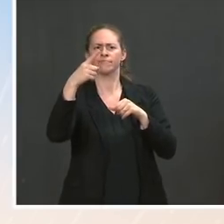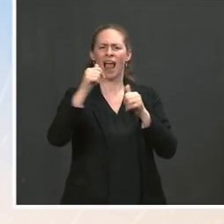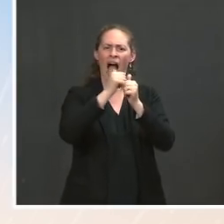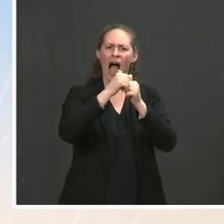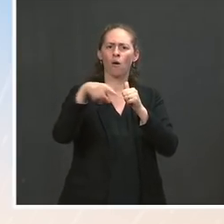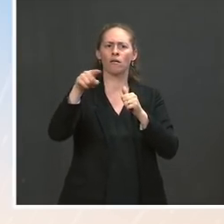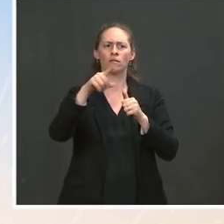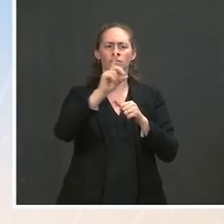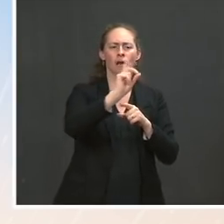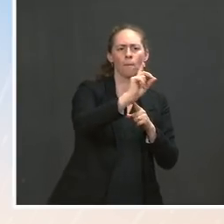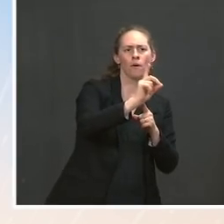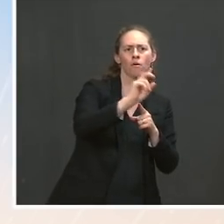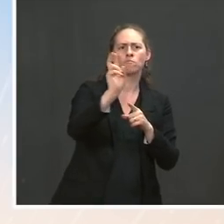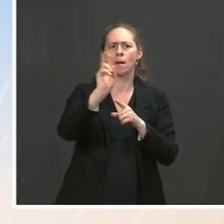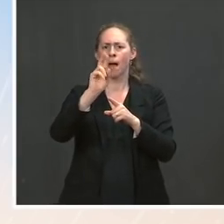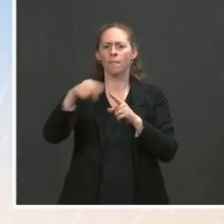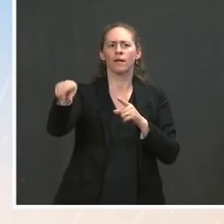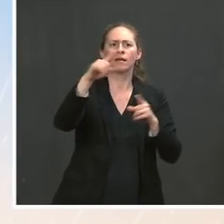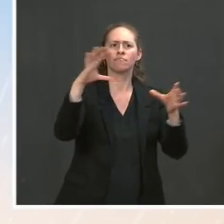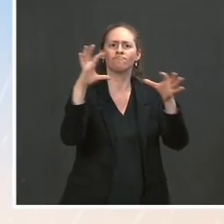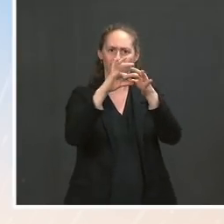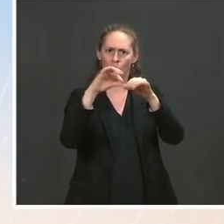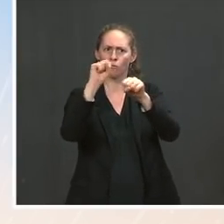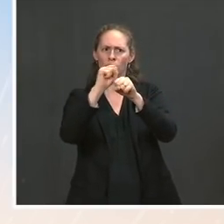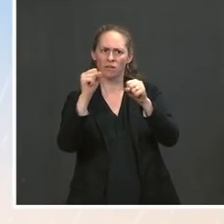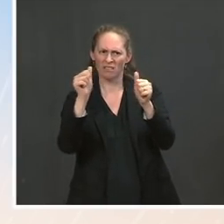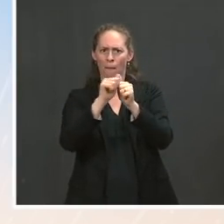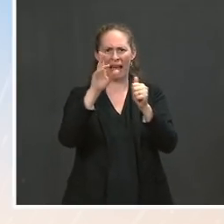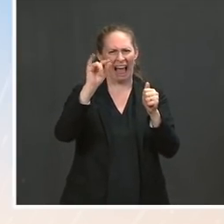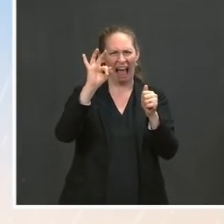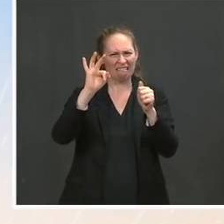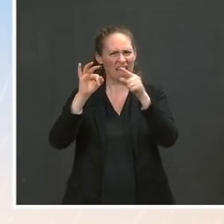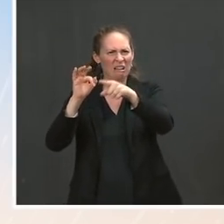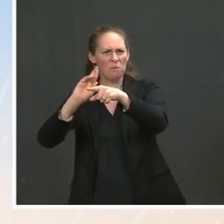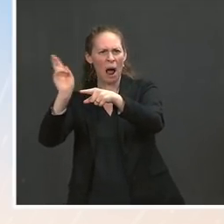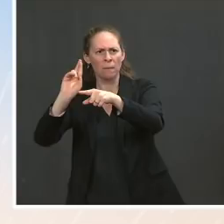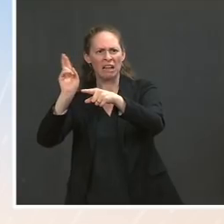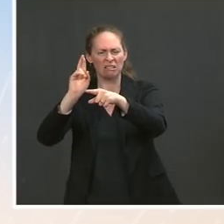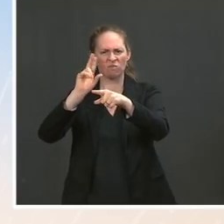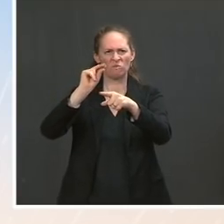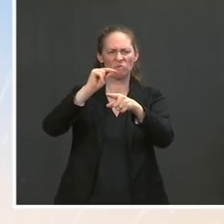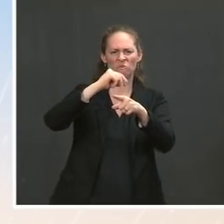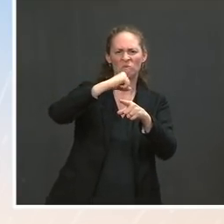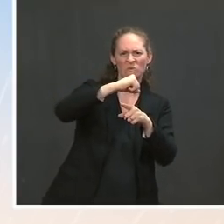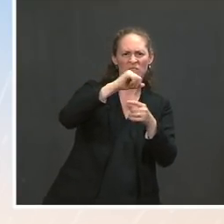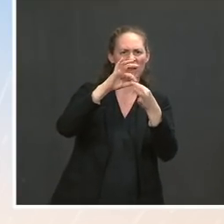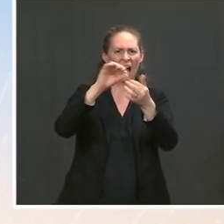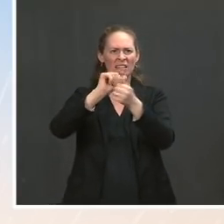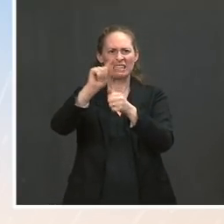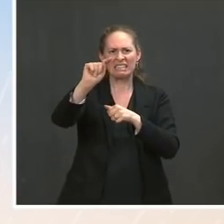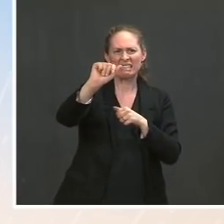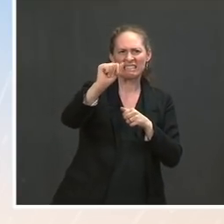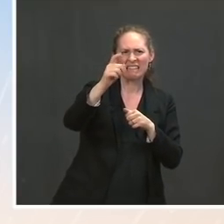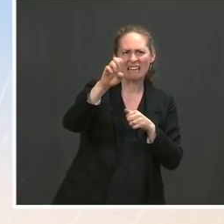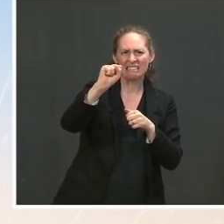Ms. Psaki: Well, first, I would say Peter that I don't think most Republicans think that the United States, one of the wealthiest countries in the world,